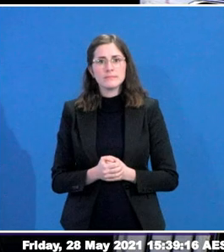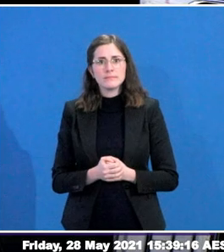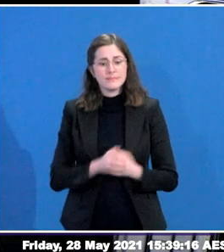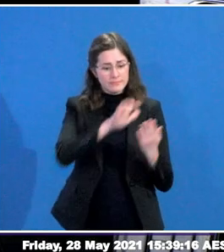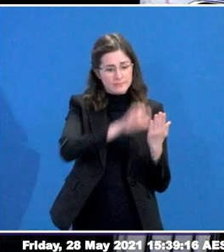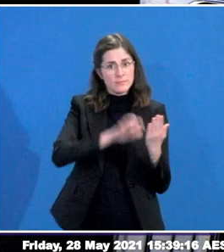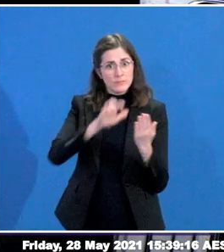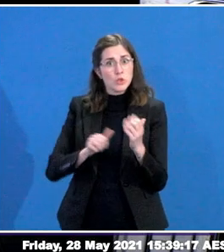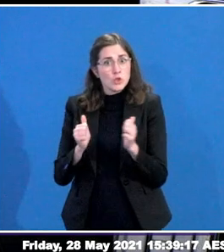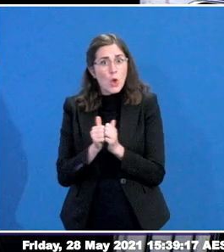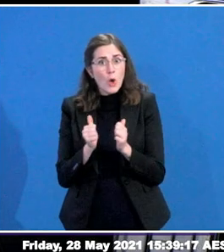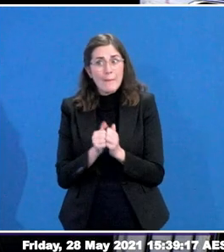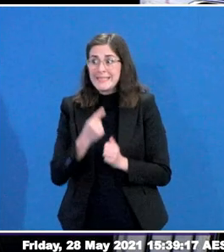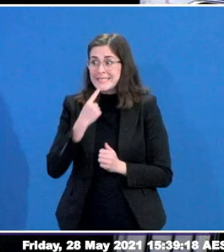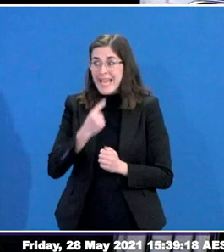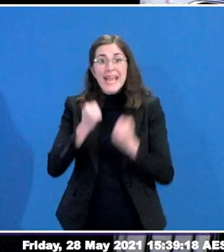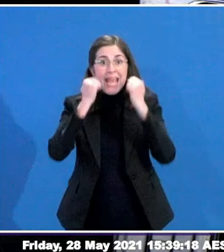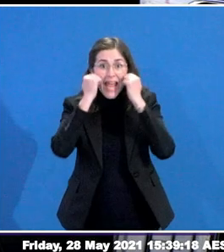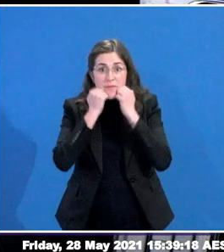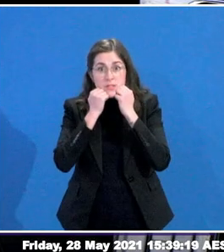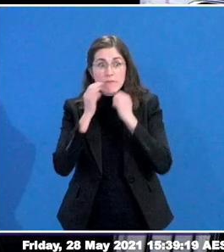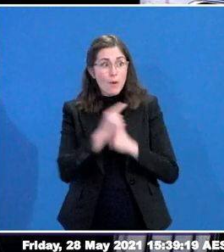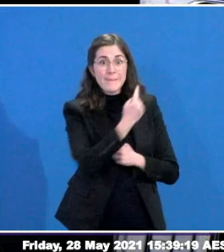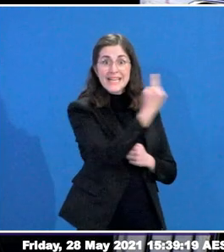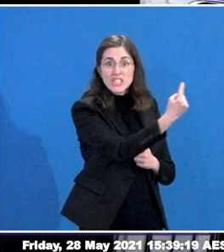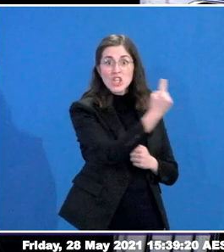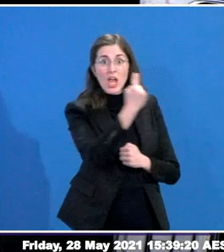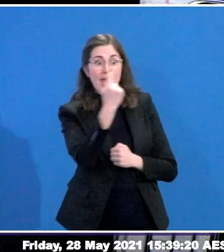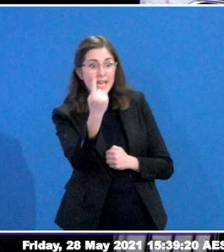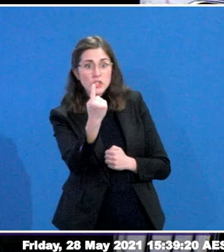repeatedly state that the evidence in each case was word against word.